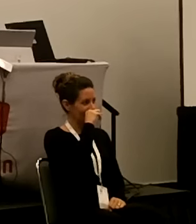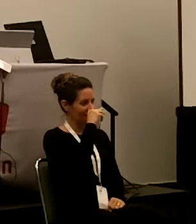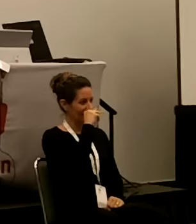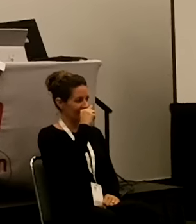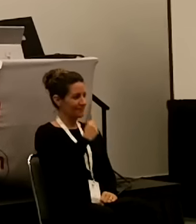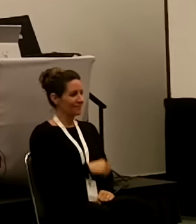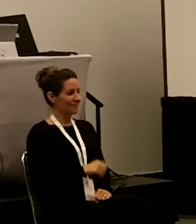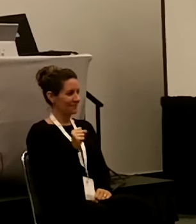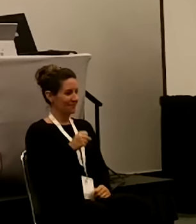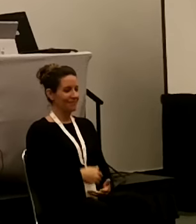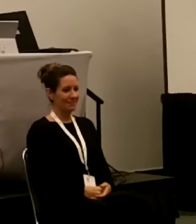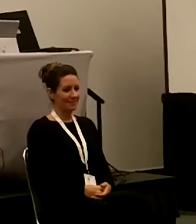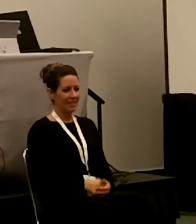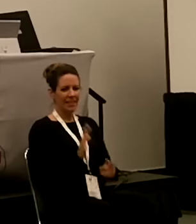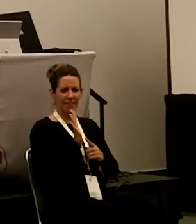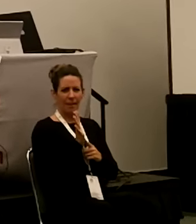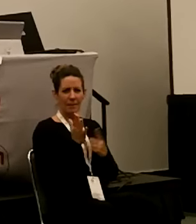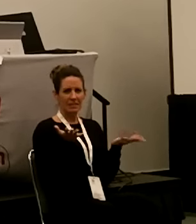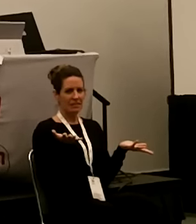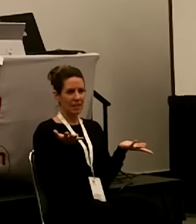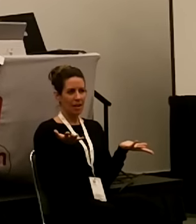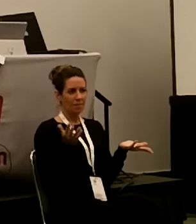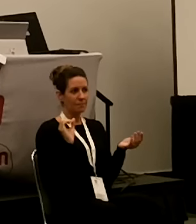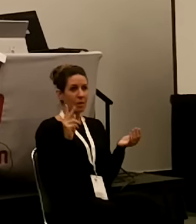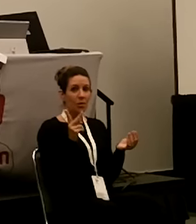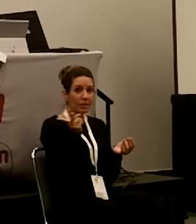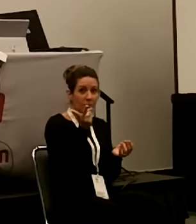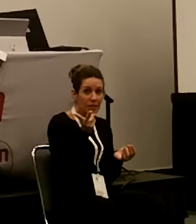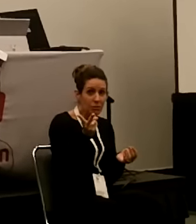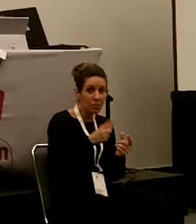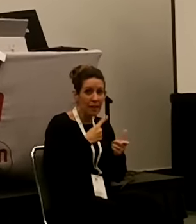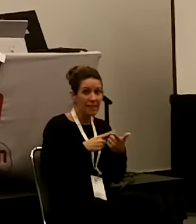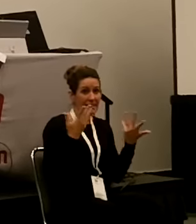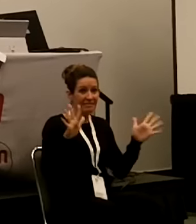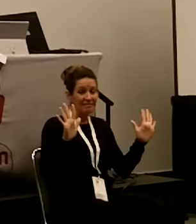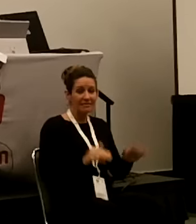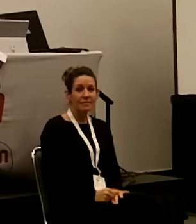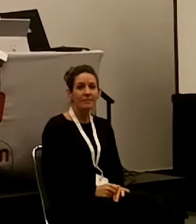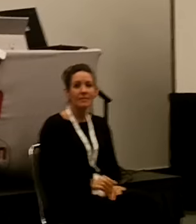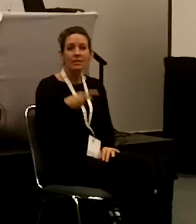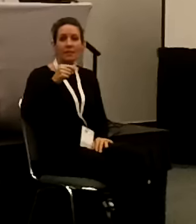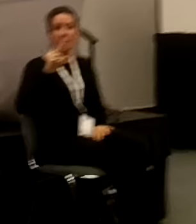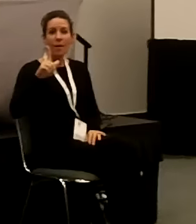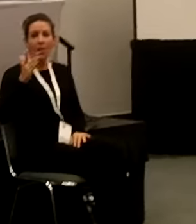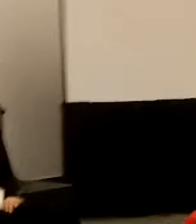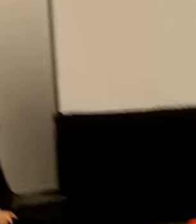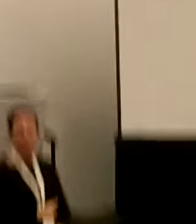Let's see. There's only five minutes. I've got... Okay. These two and then we're probably gonna have to cut it. So, Paul.